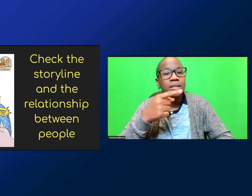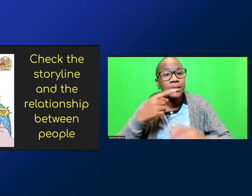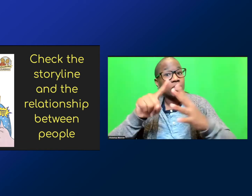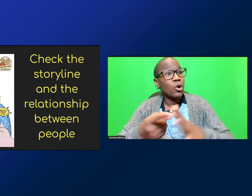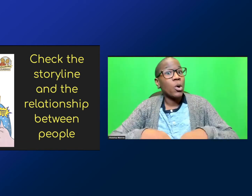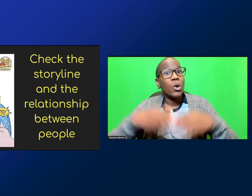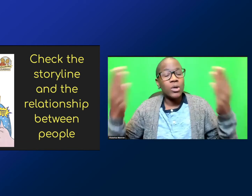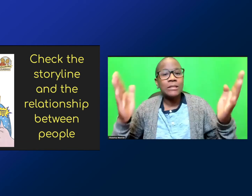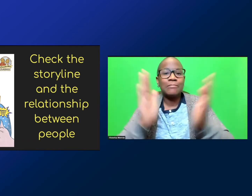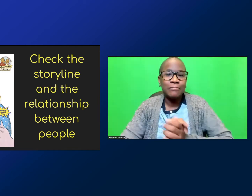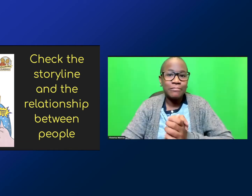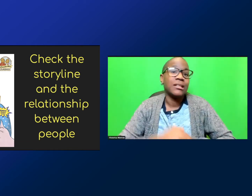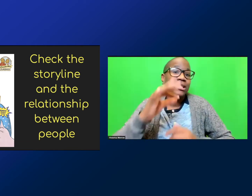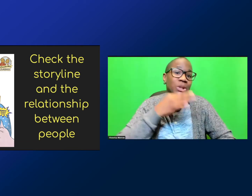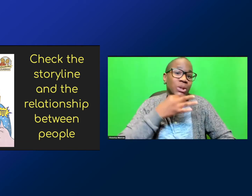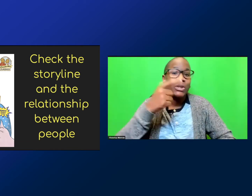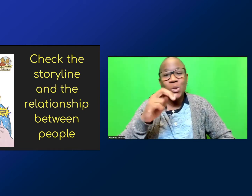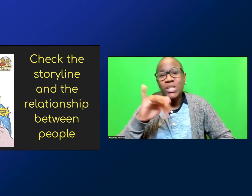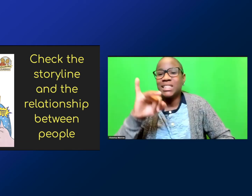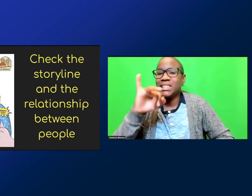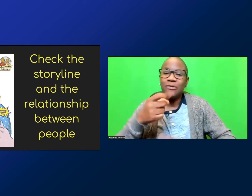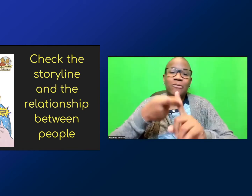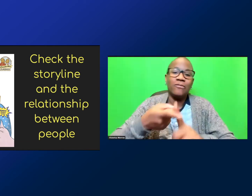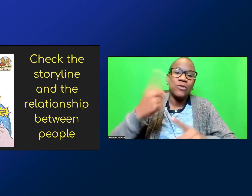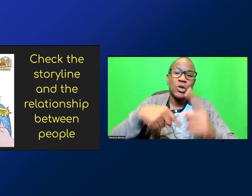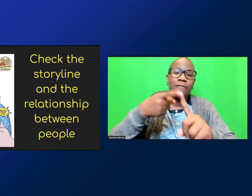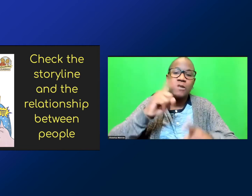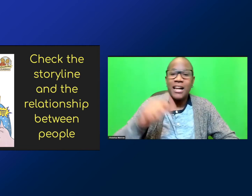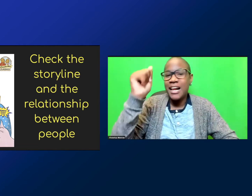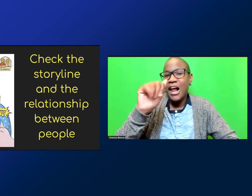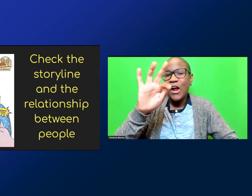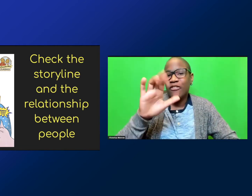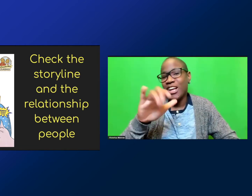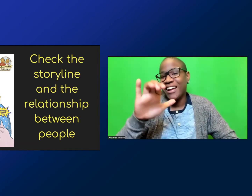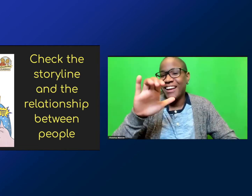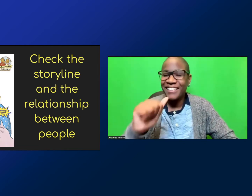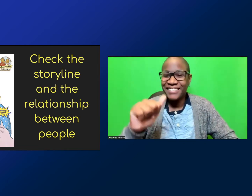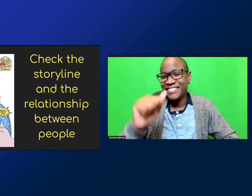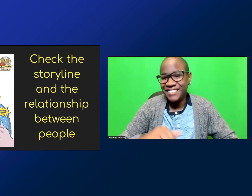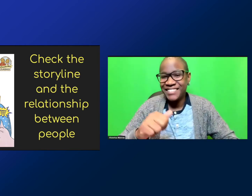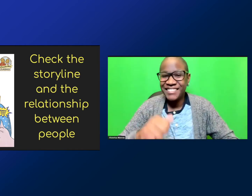metaphors or beliefs are being reflected in the narrative like in curious george giving george an